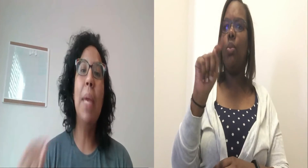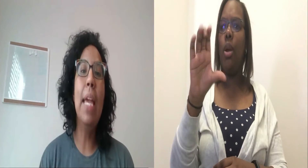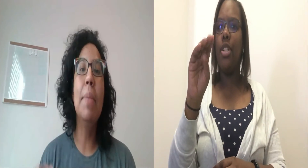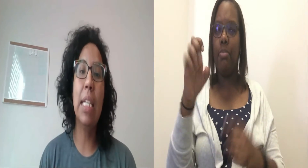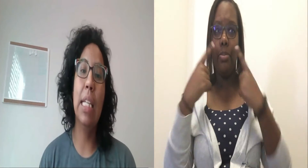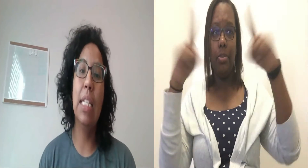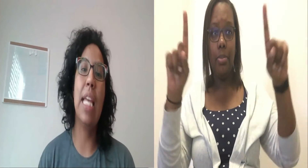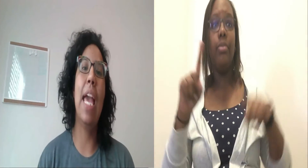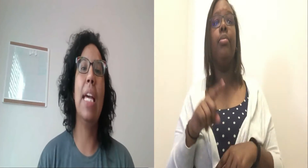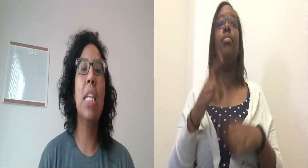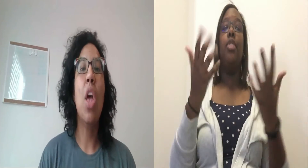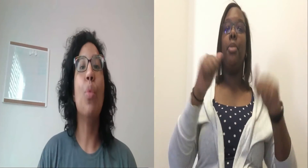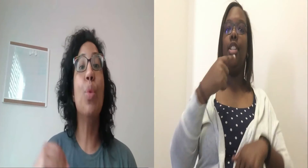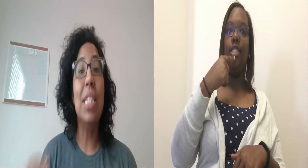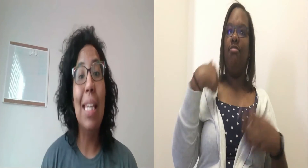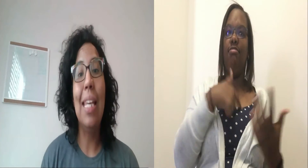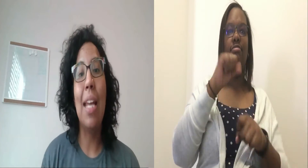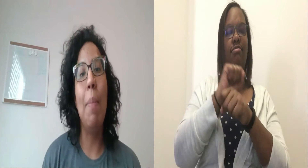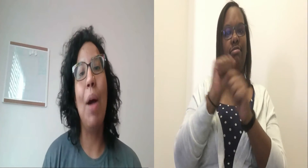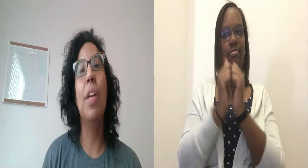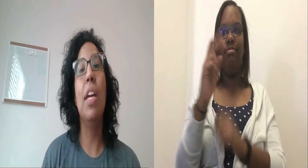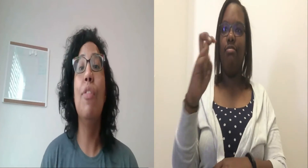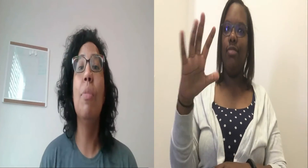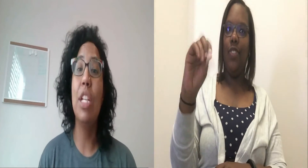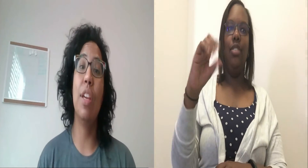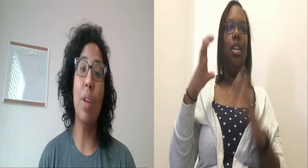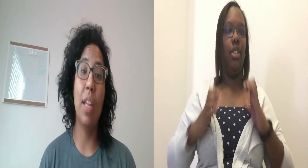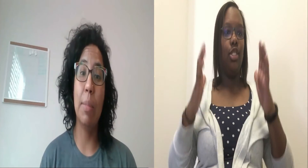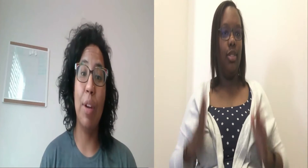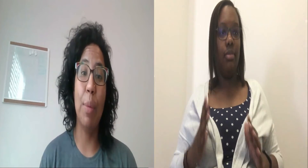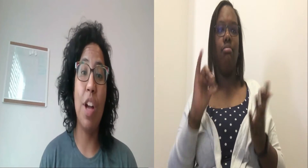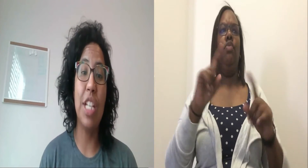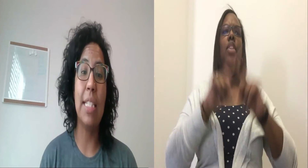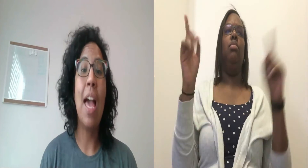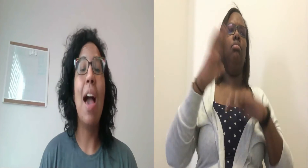being meticulous and routine about the information that you collect about your projects